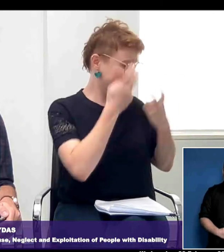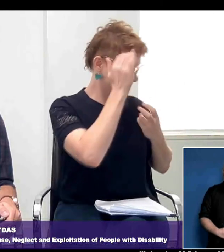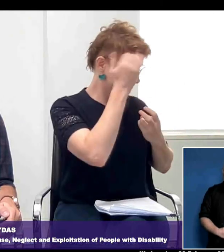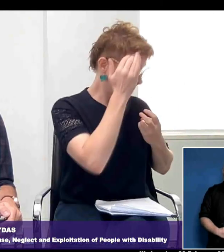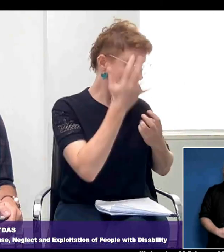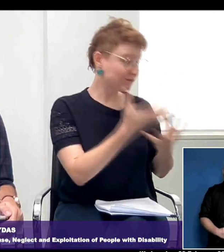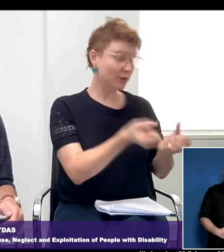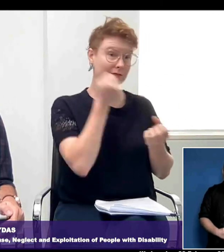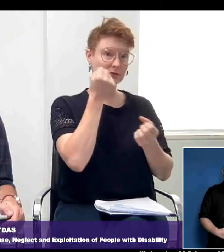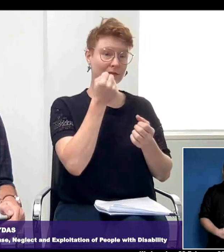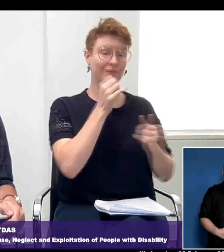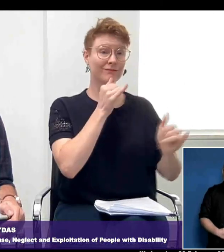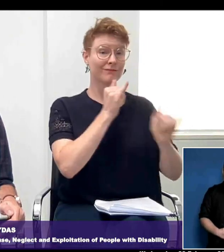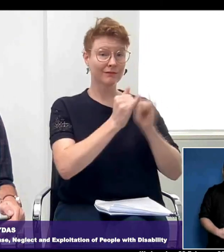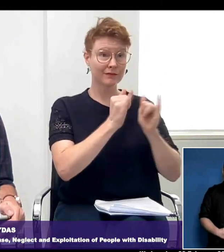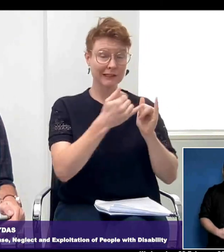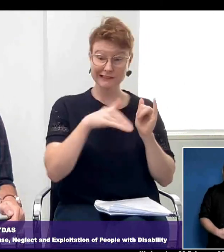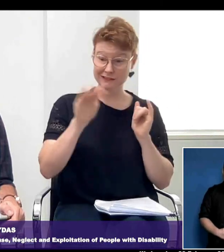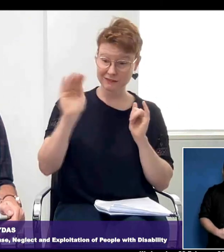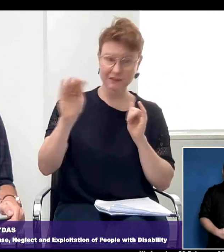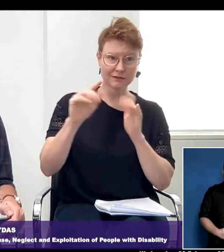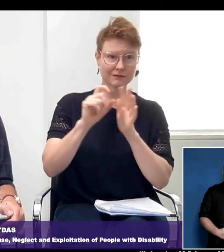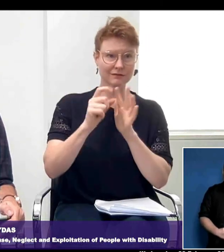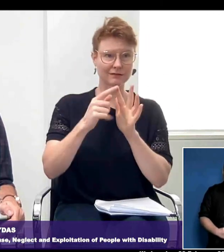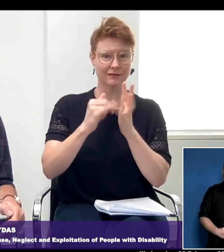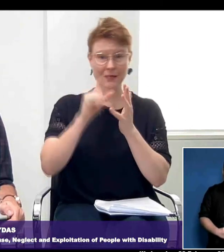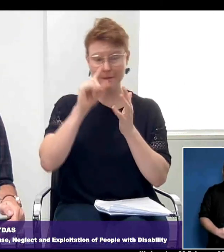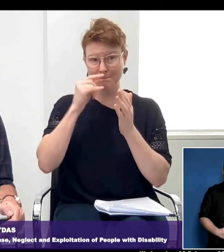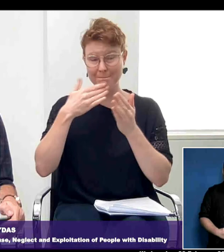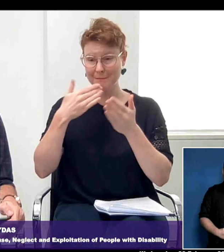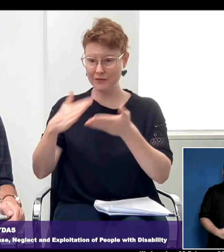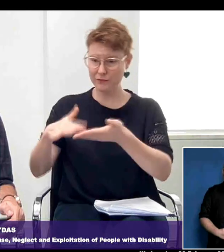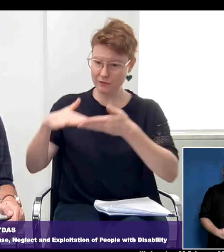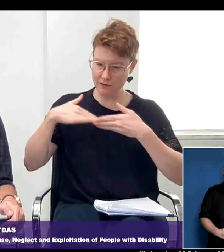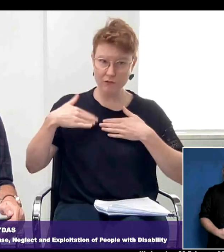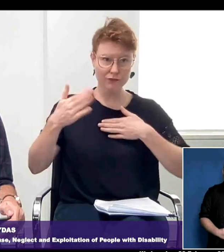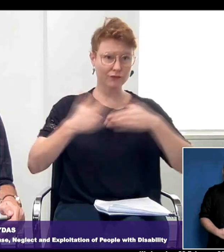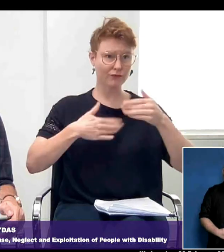error there - rather than finding something that was not relevant, they seek various